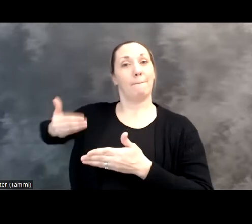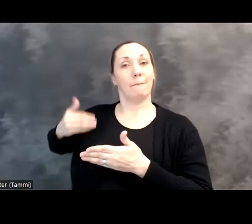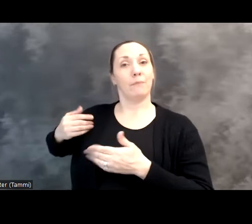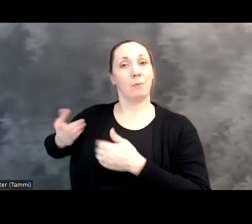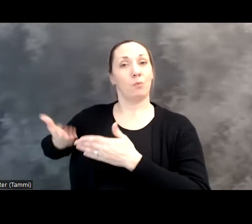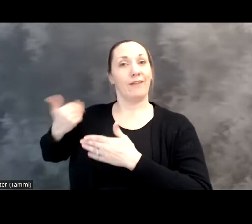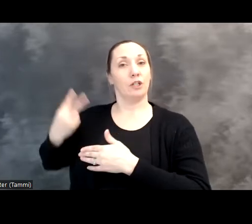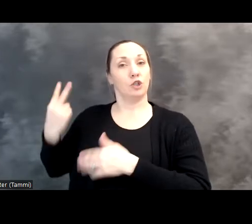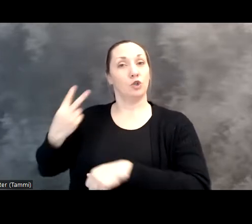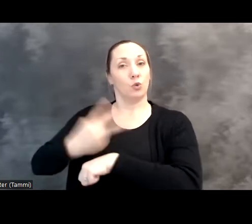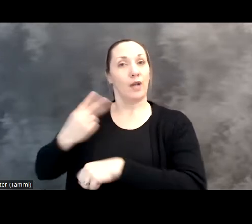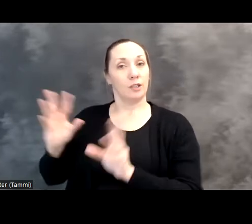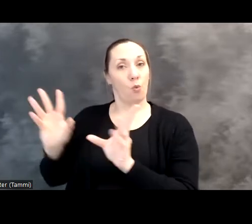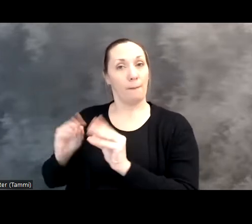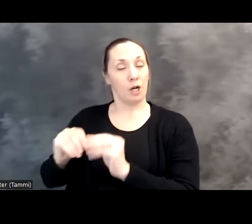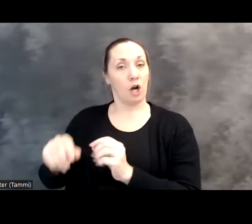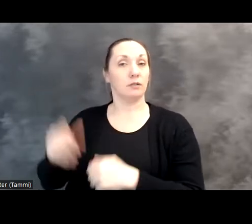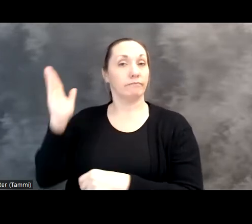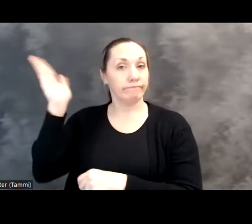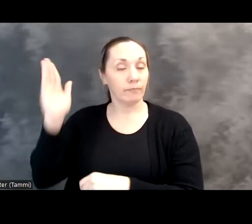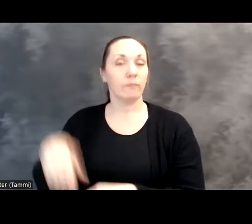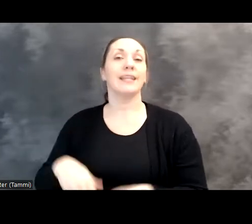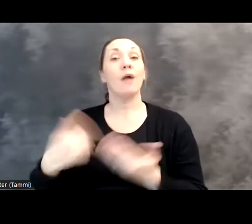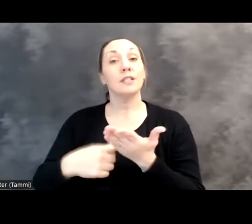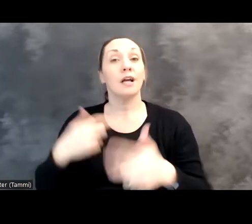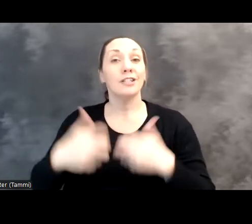to answer the following questions that are sequential